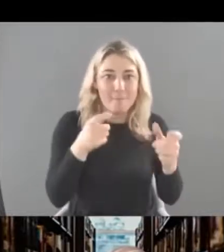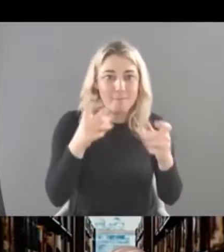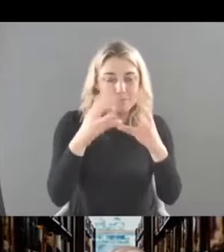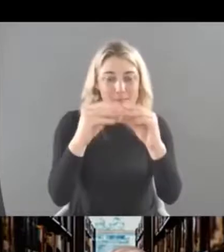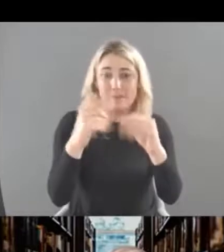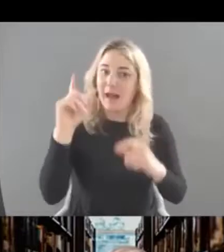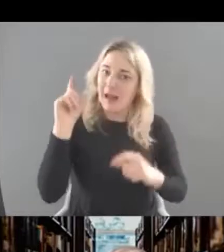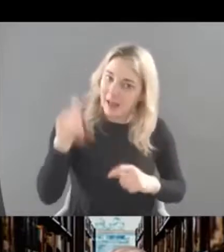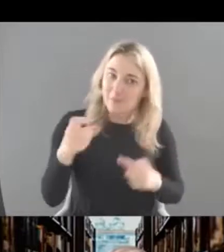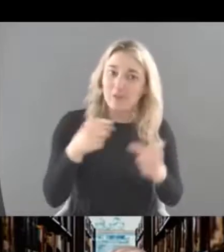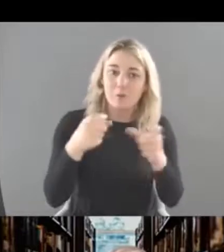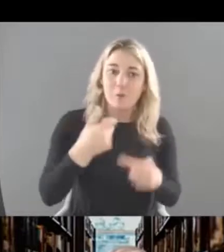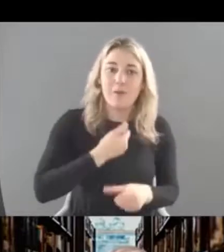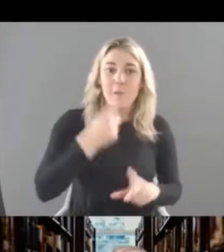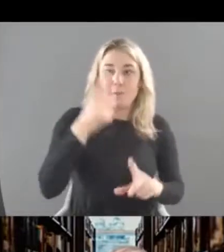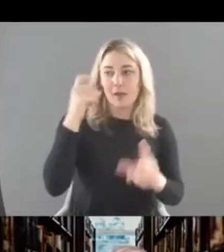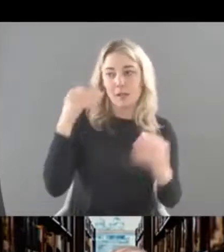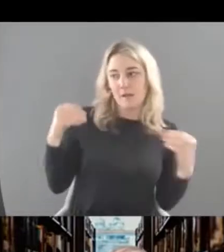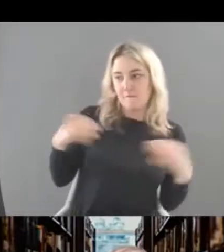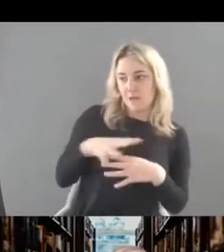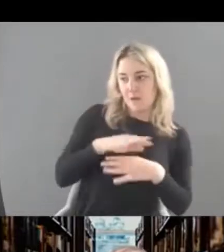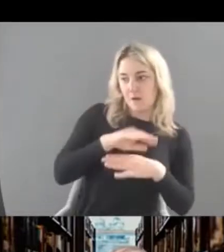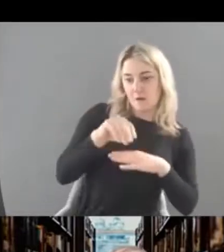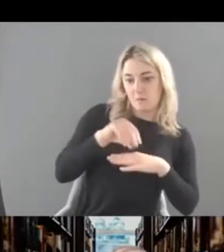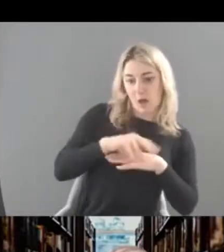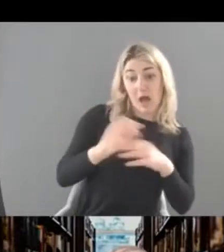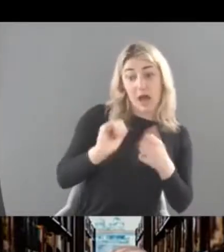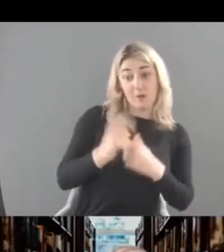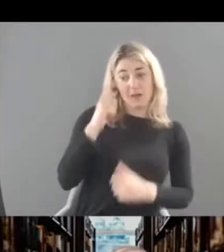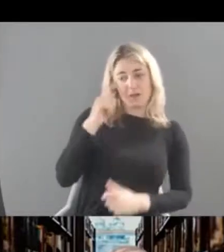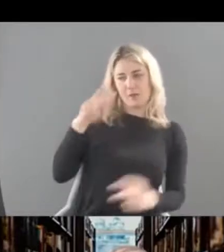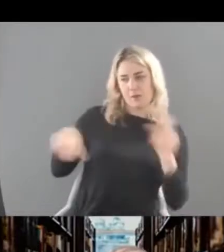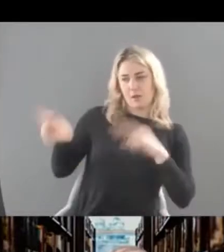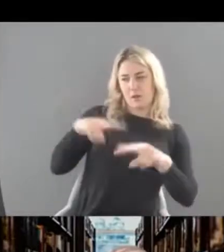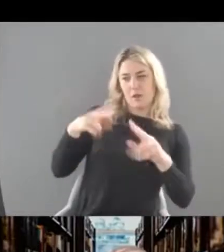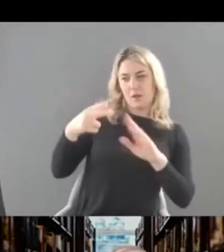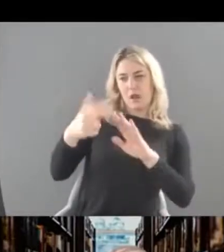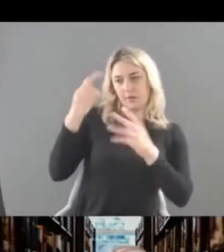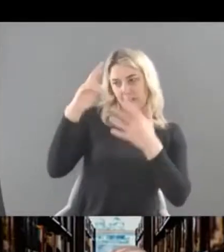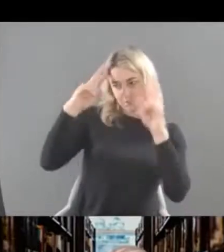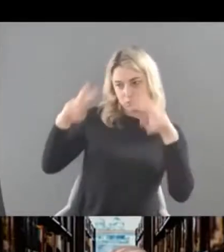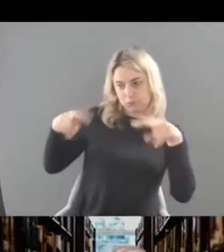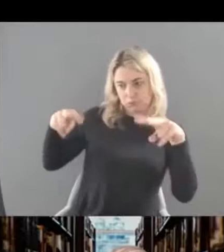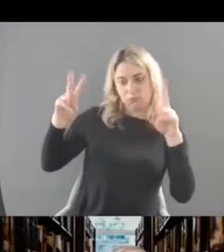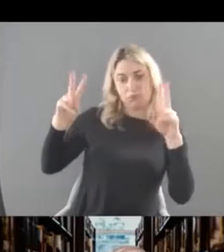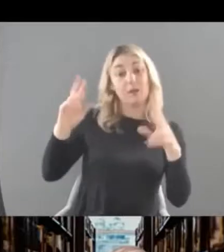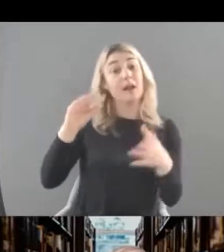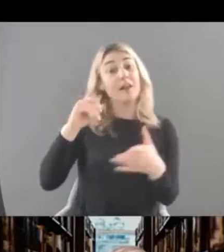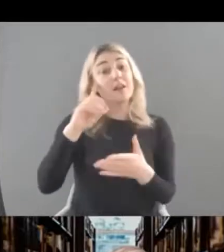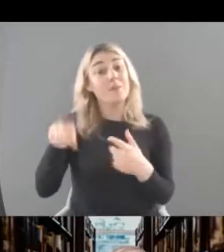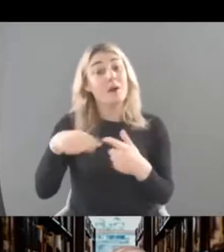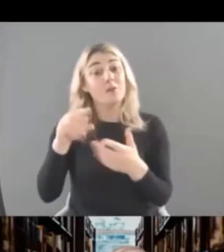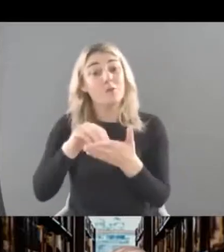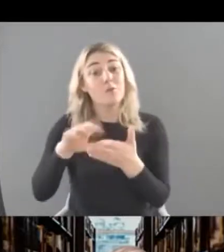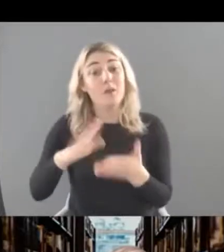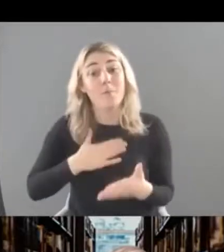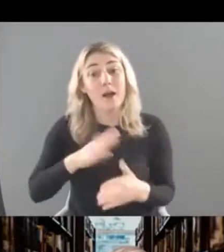the fear of how I might be coded. And I think about students on my campus. Do you know what they do in town?